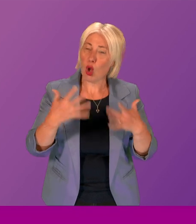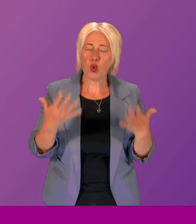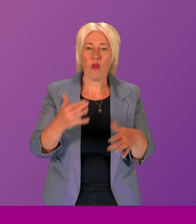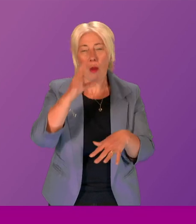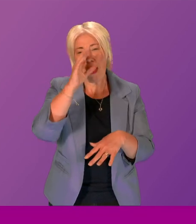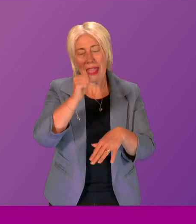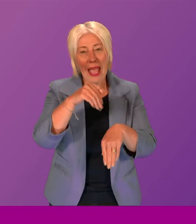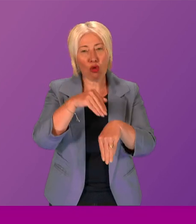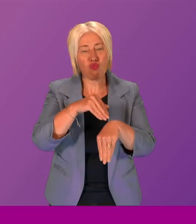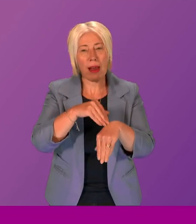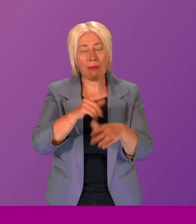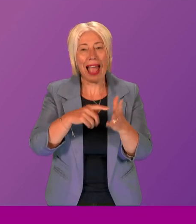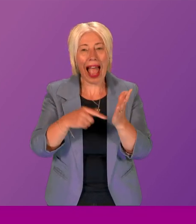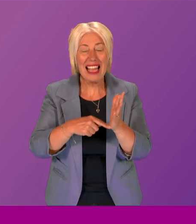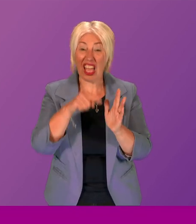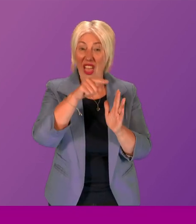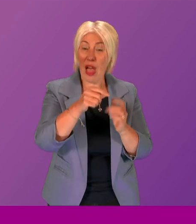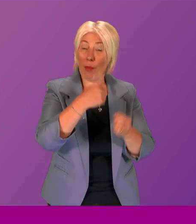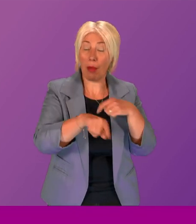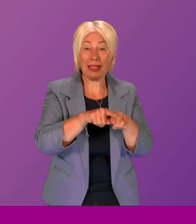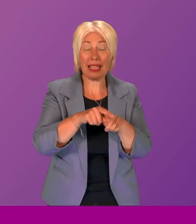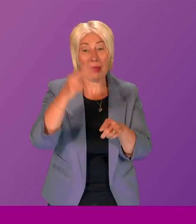act goes the same way as the legislation on named persons, offensive behaviour at